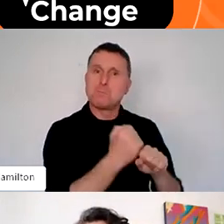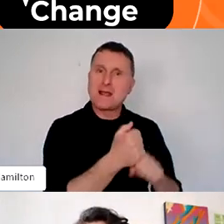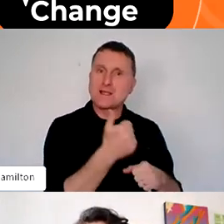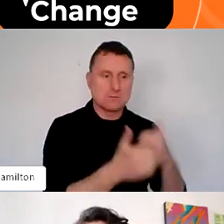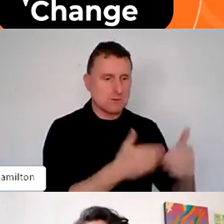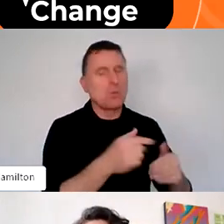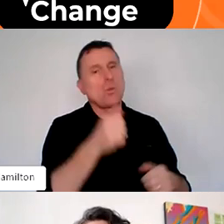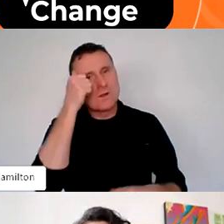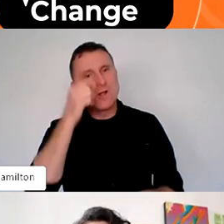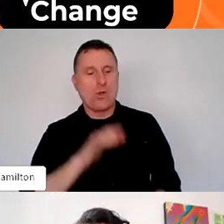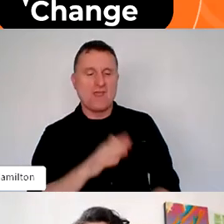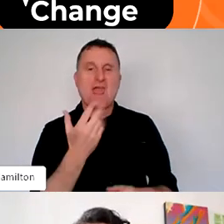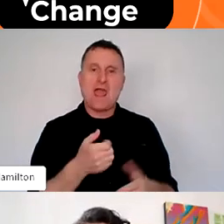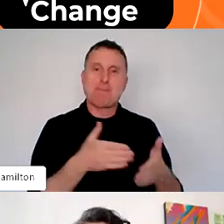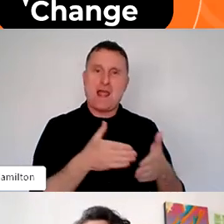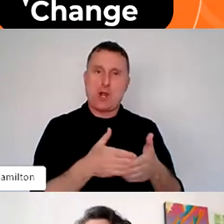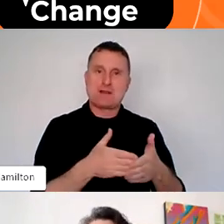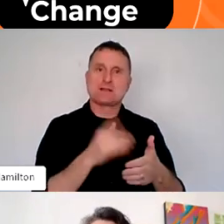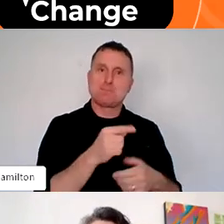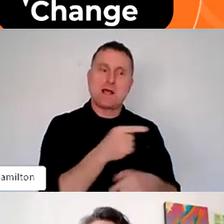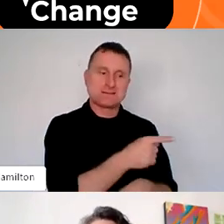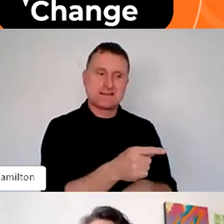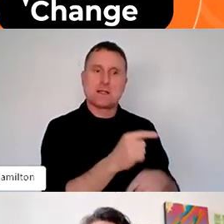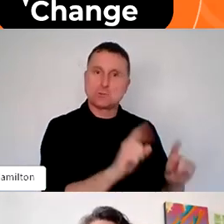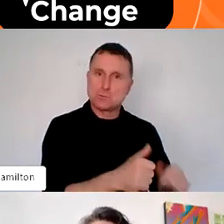in the system. They show what's possible, but we now need to really